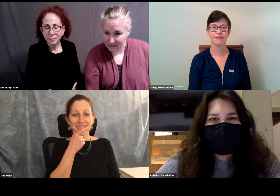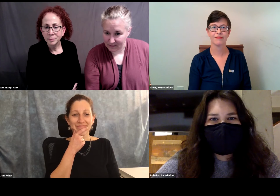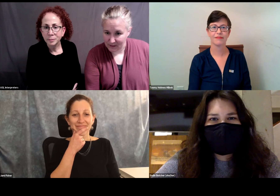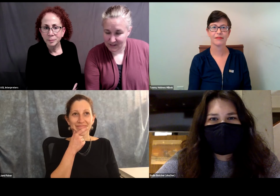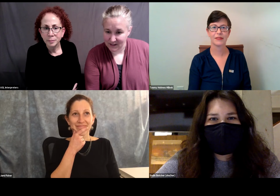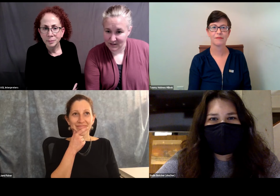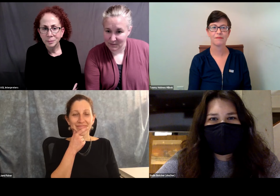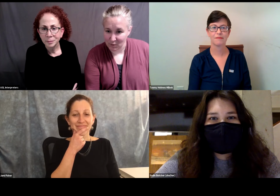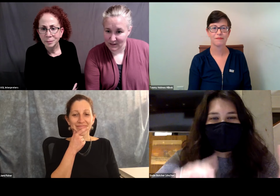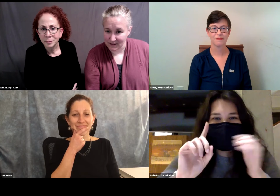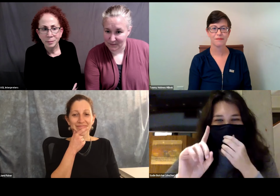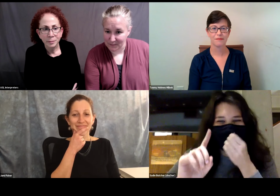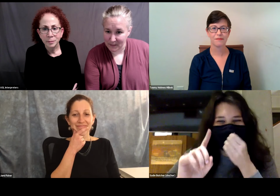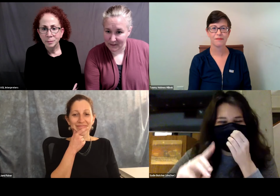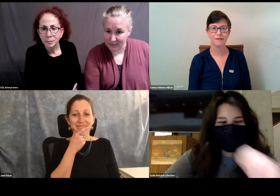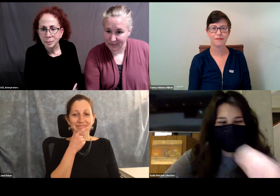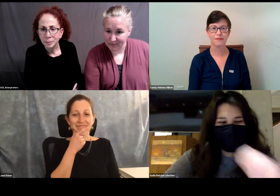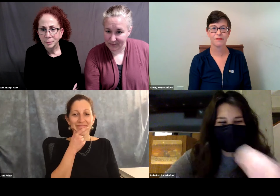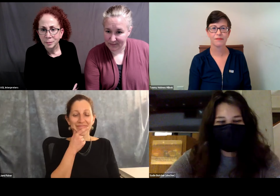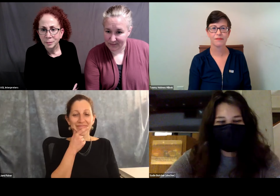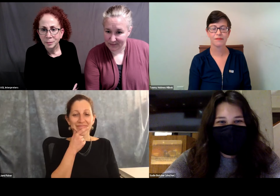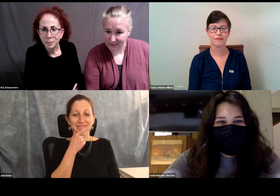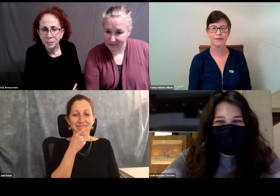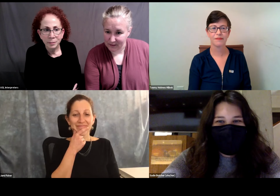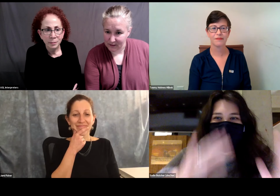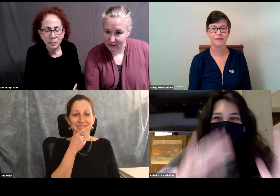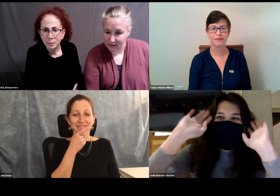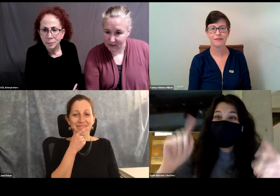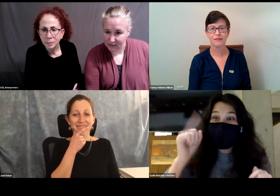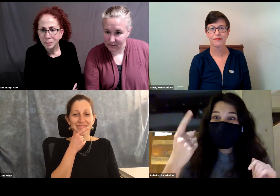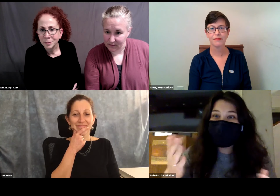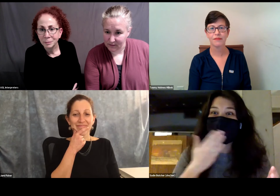i'll be saying just give me one second.